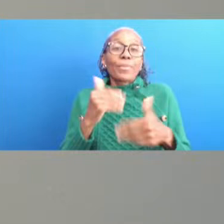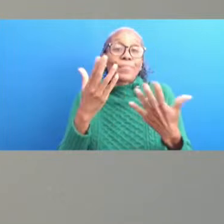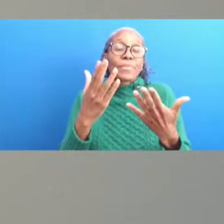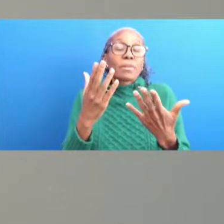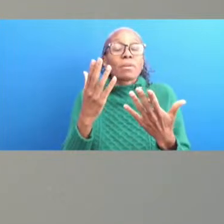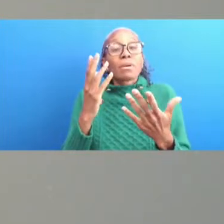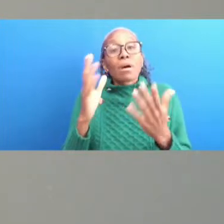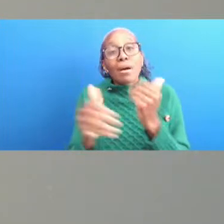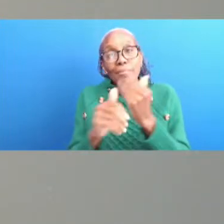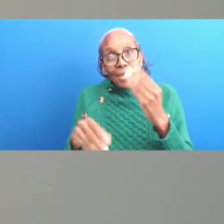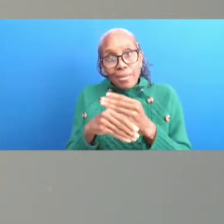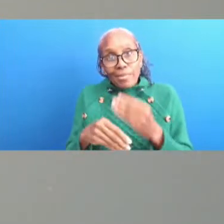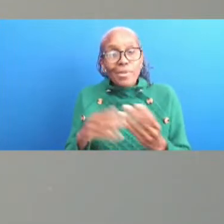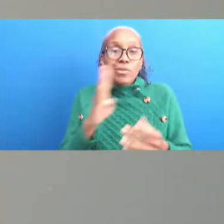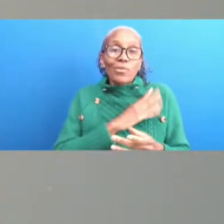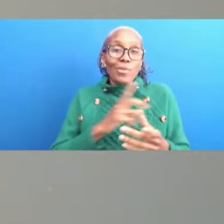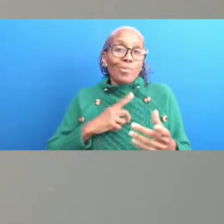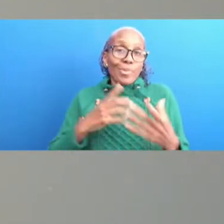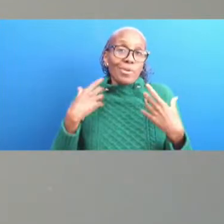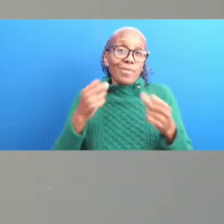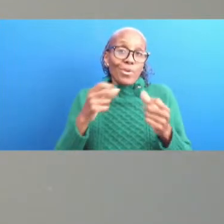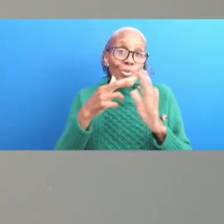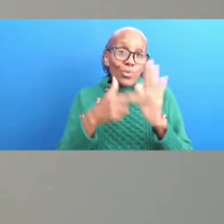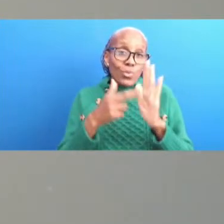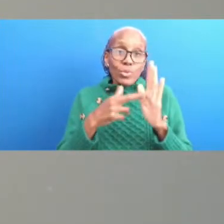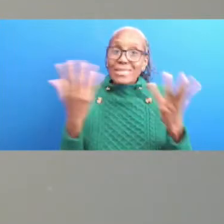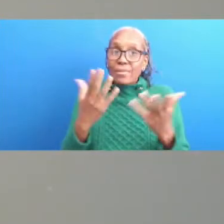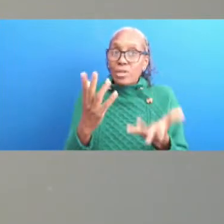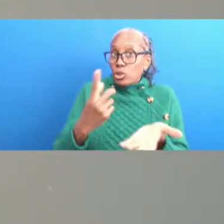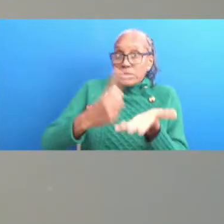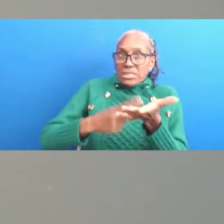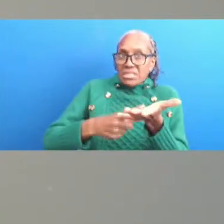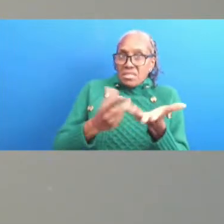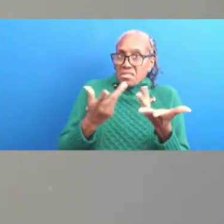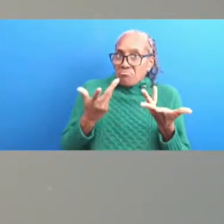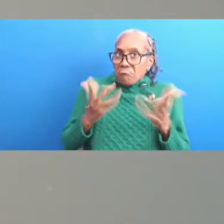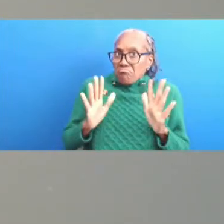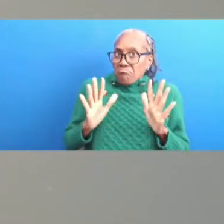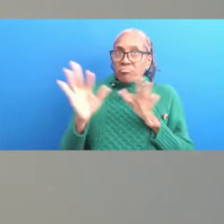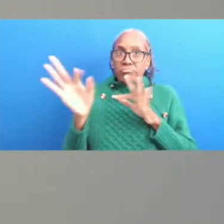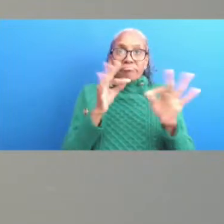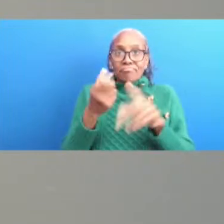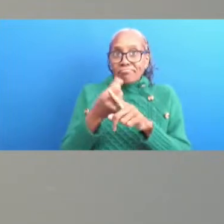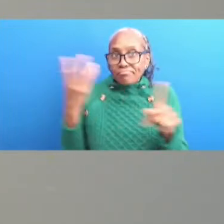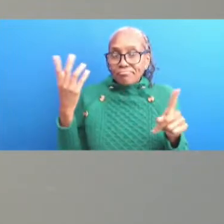DISCUSSING SOME PROPOSED